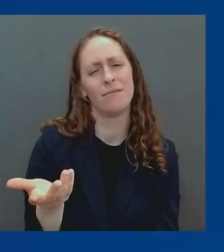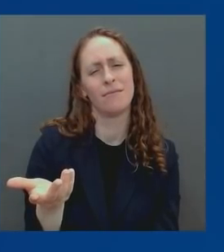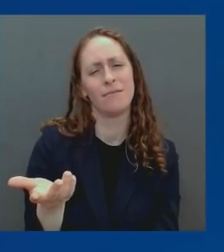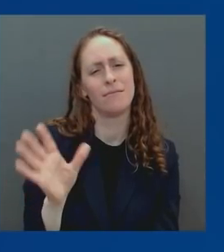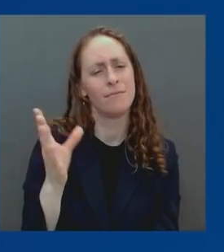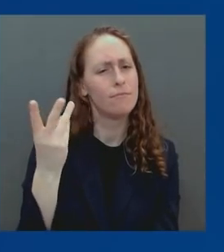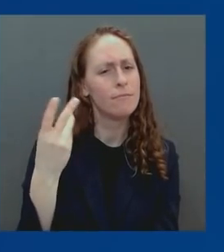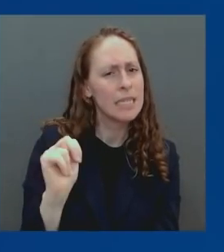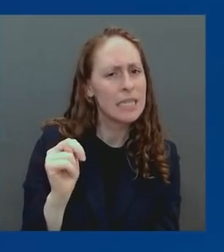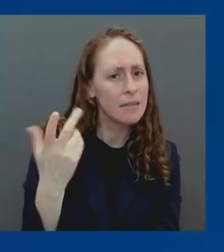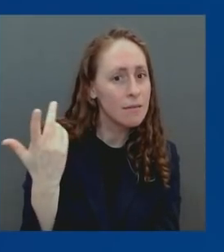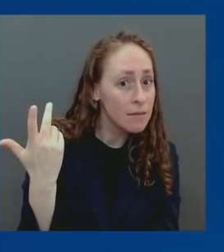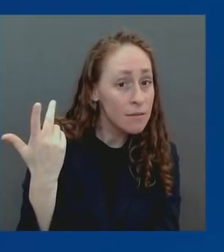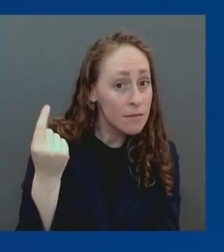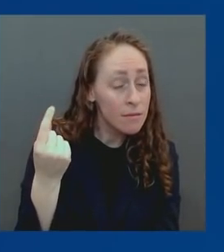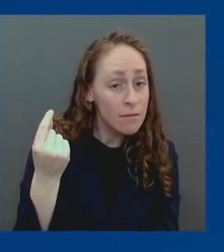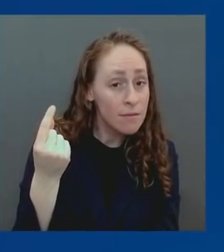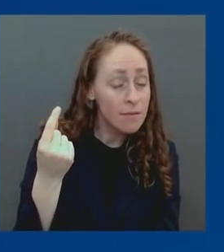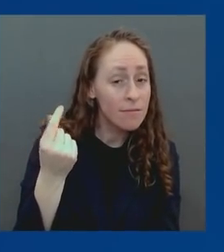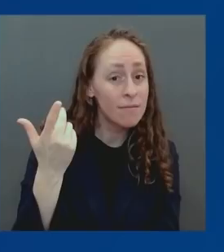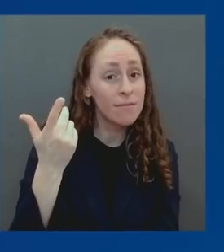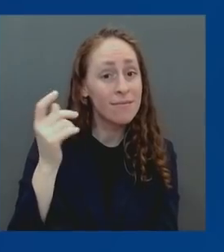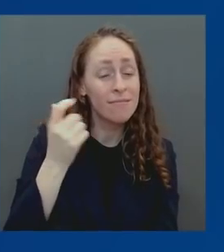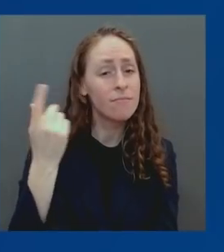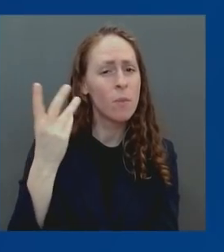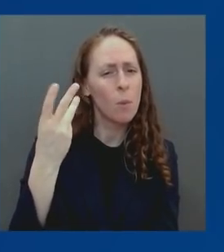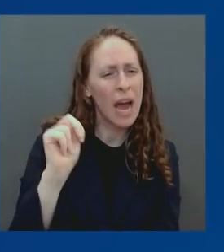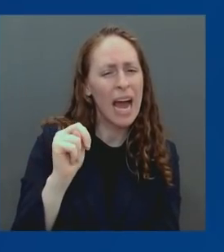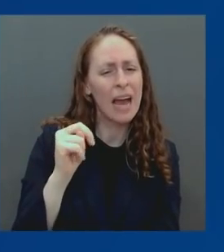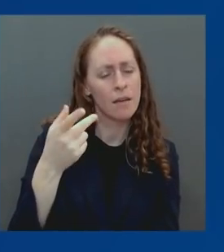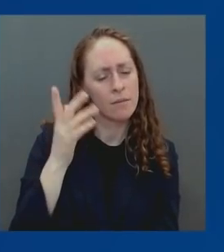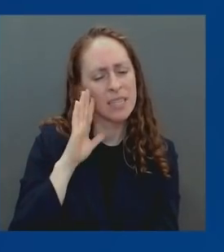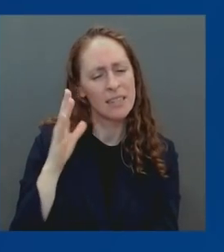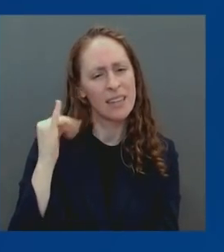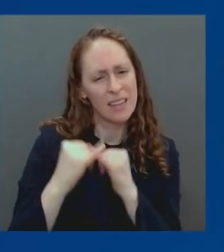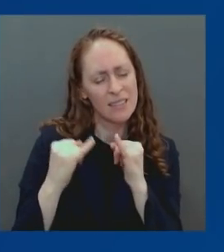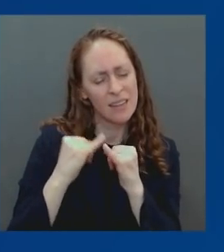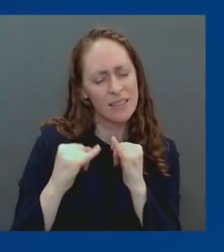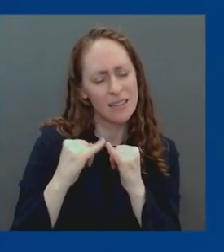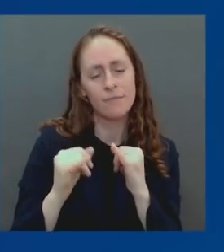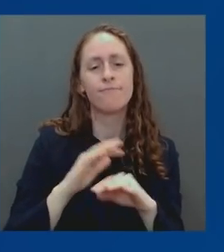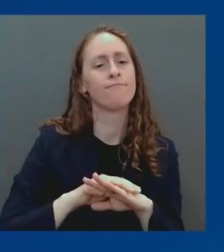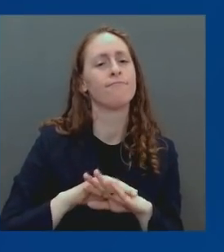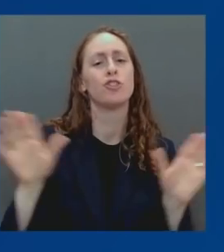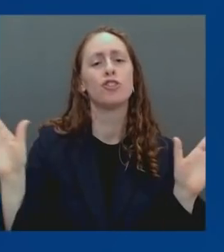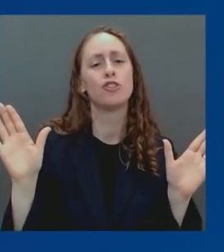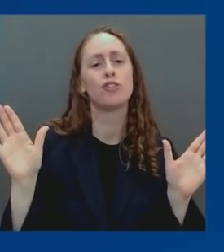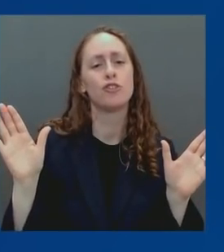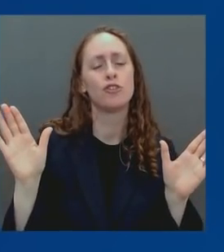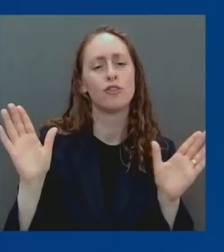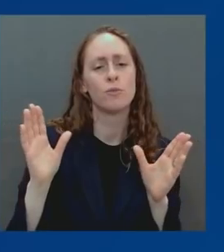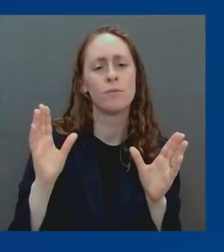Is there enough that you can say, by a point certain, COVID will not impact people's daily lives anymore?